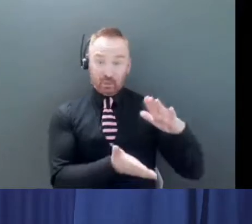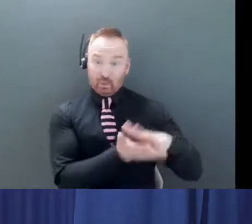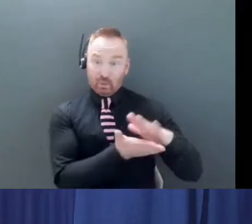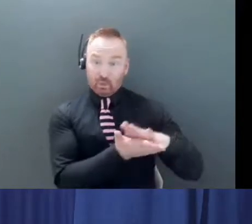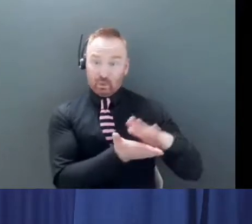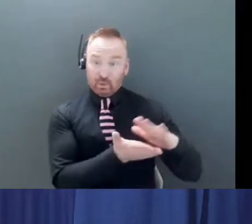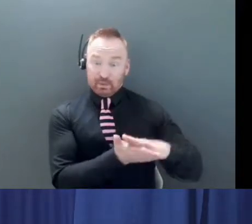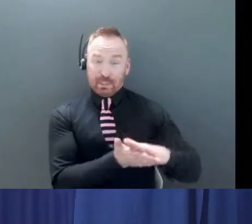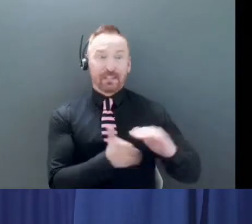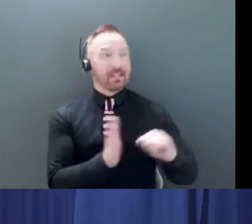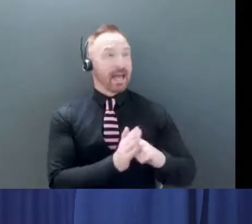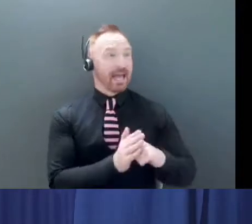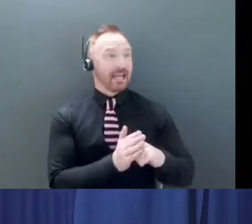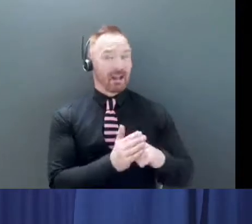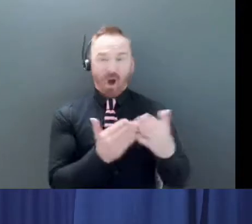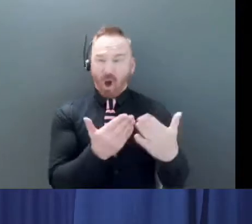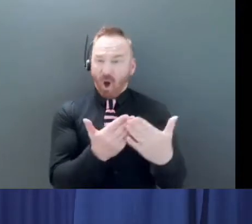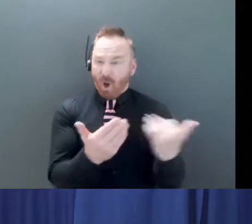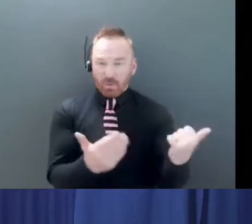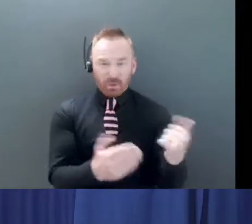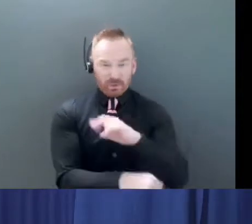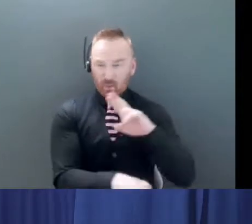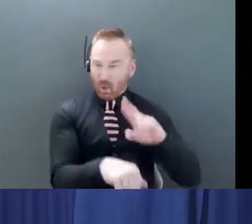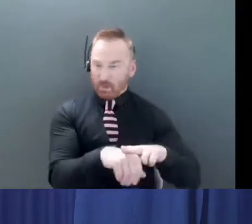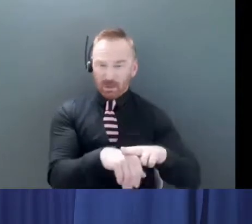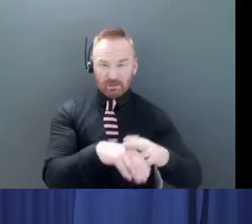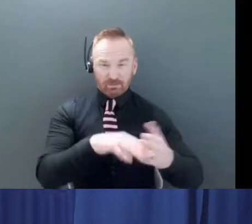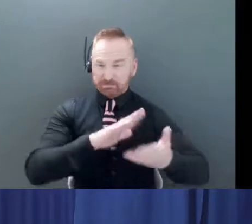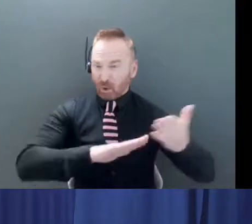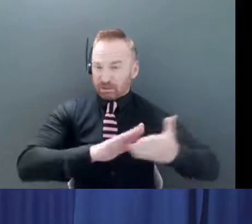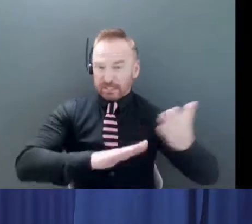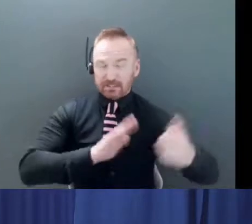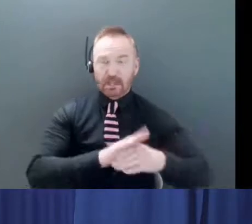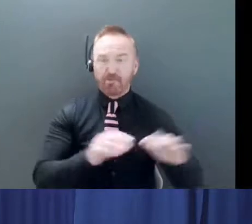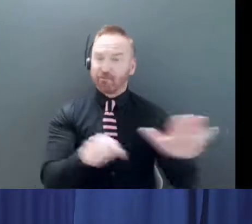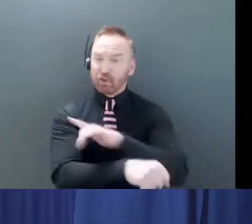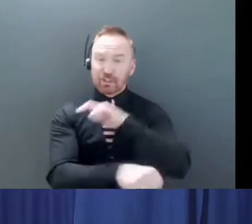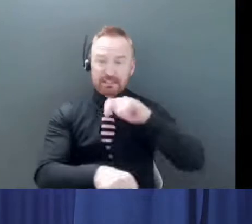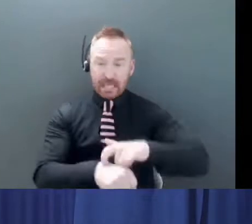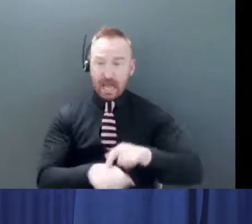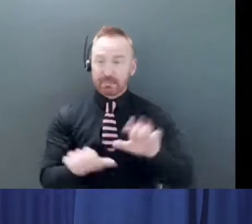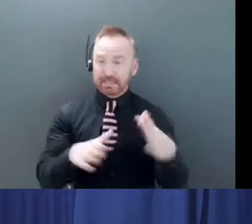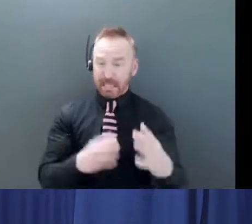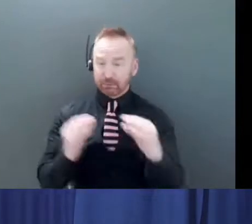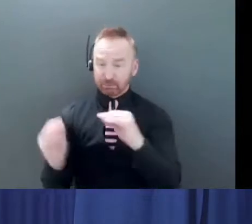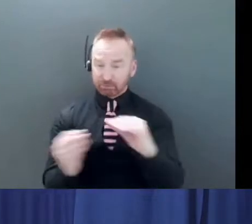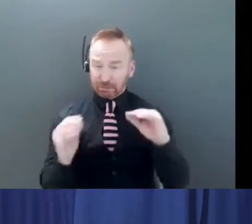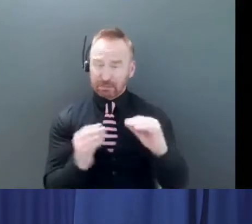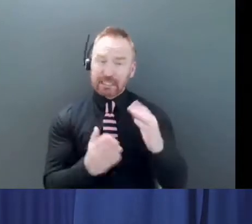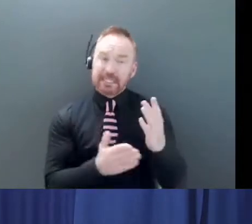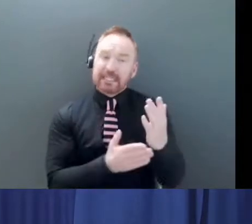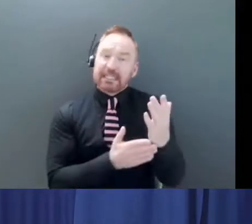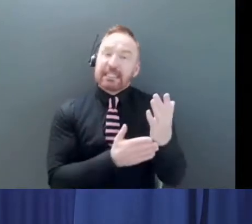normal operations offering full-time in class instruction